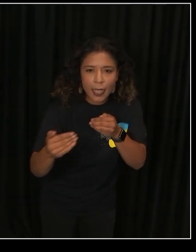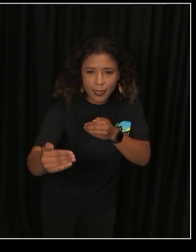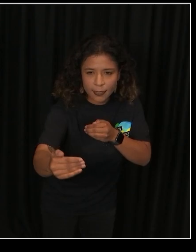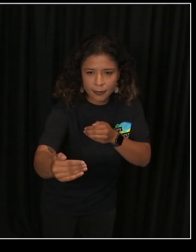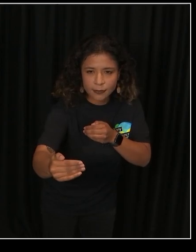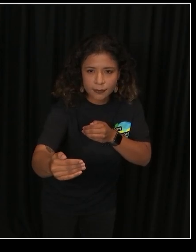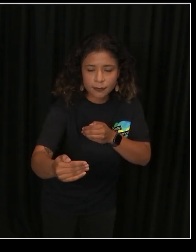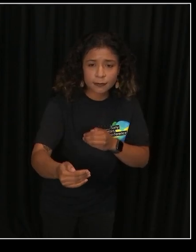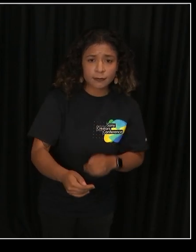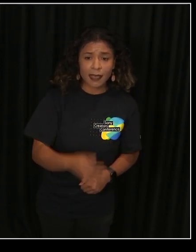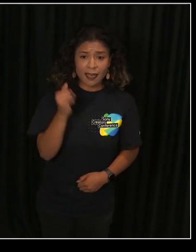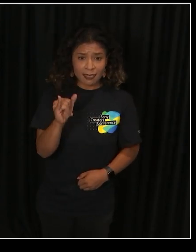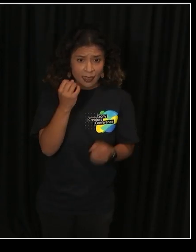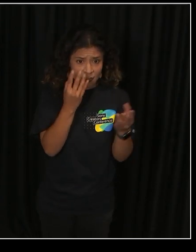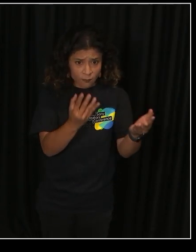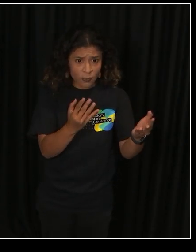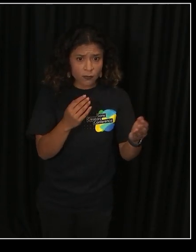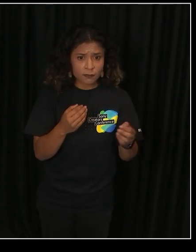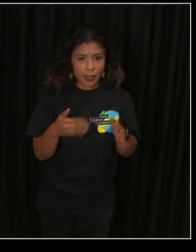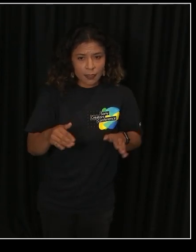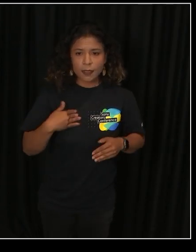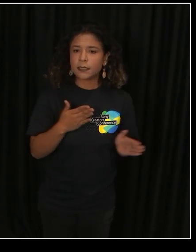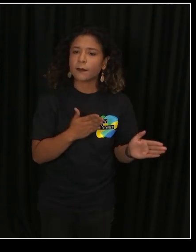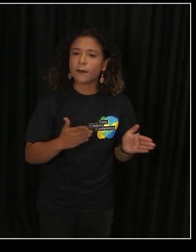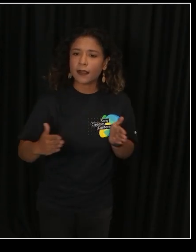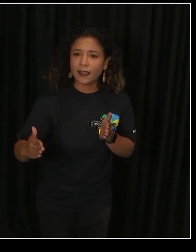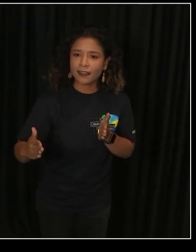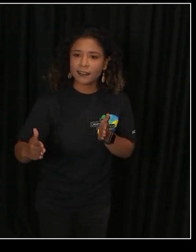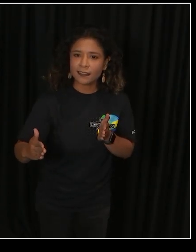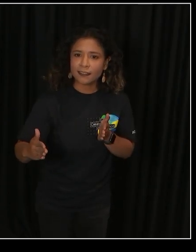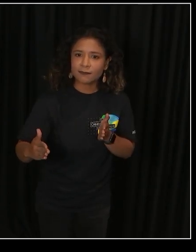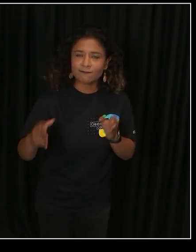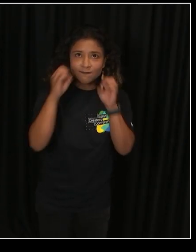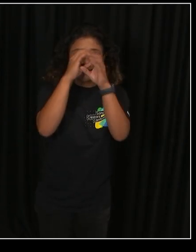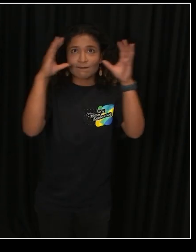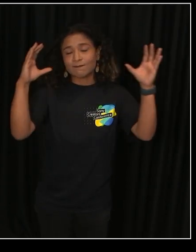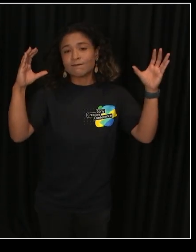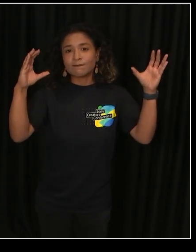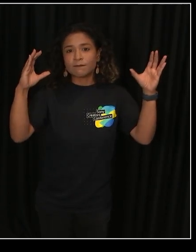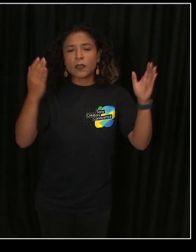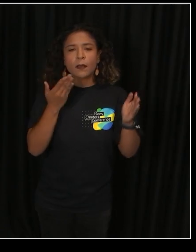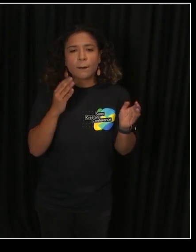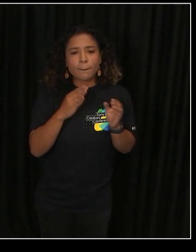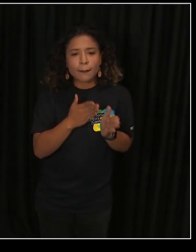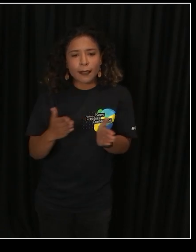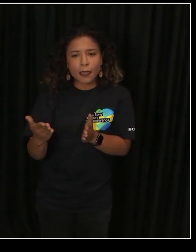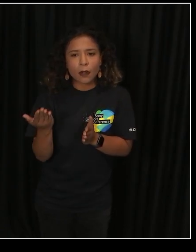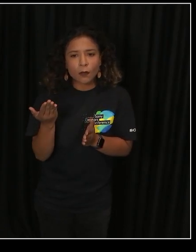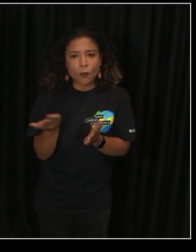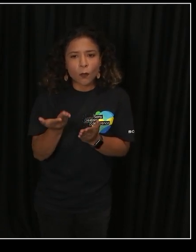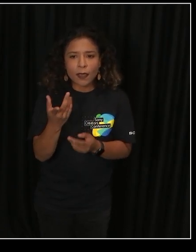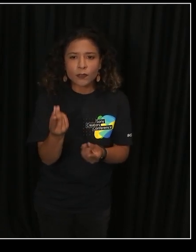And this information allows it to plan in an abstract sense, to plan what it's going to do and where it has to be on the course.